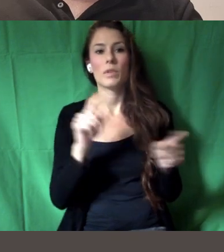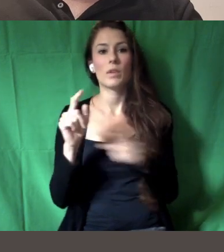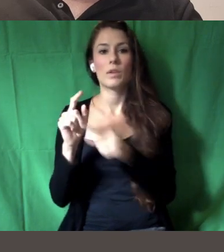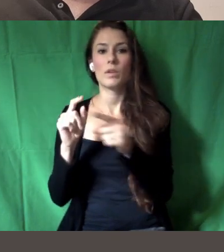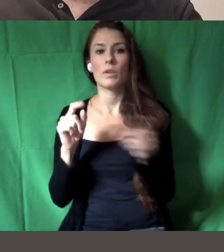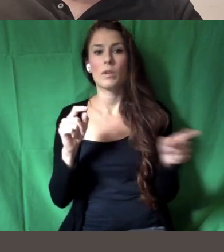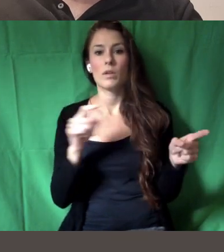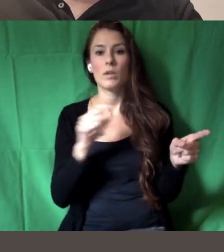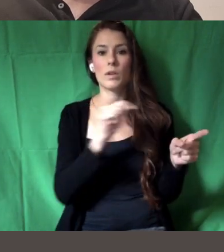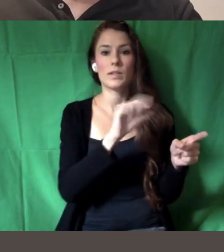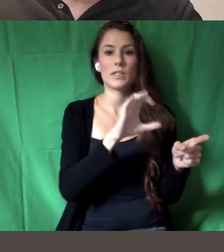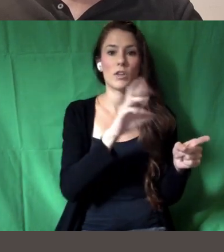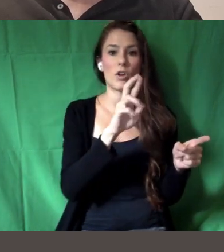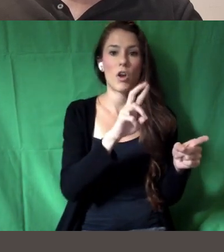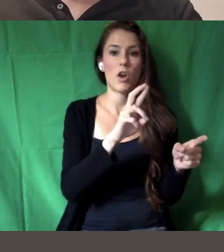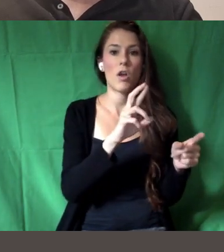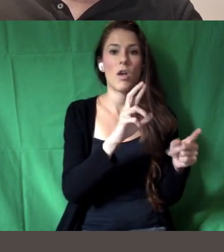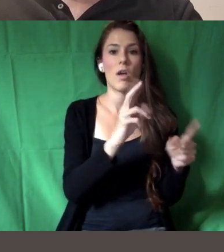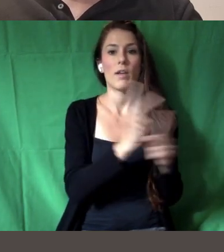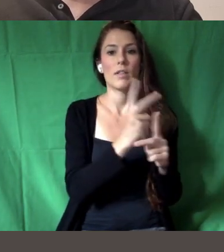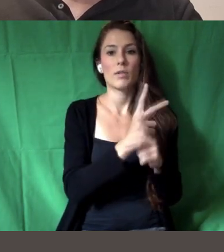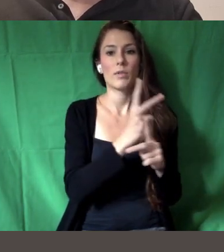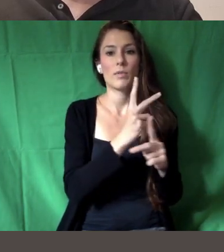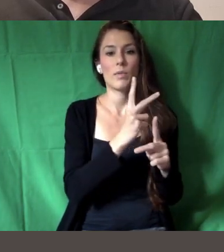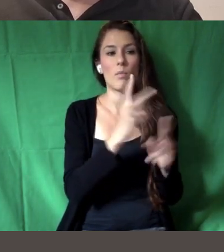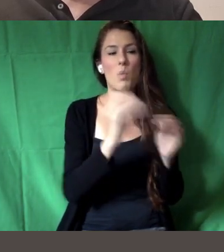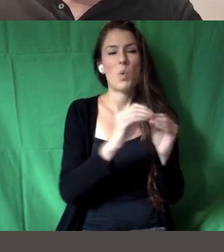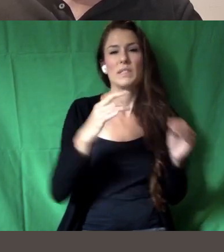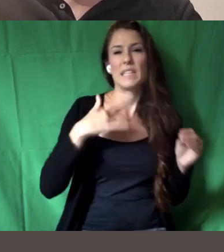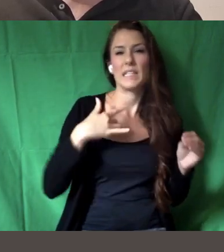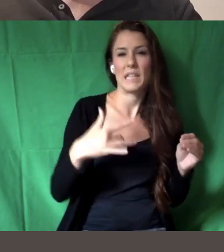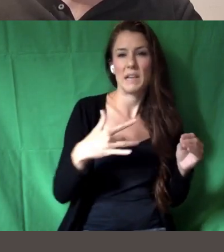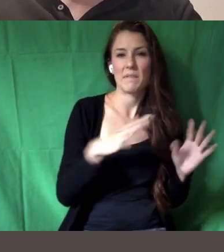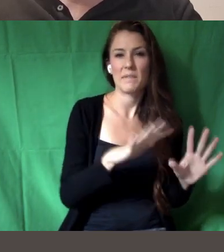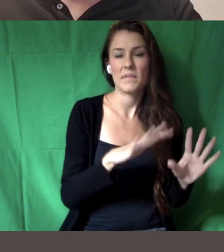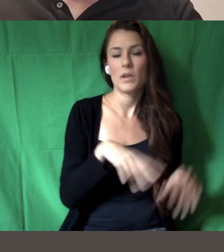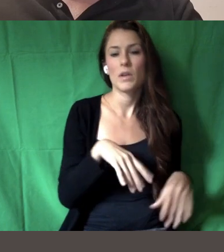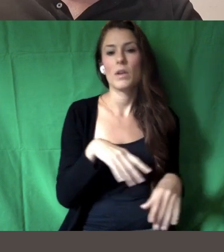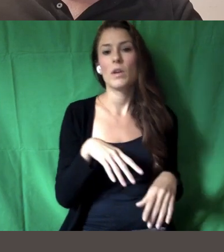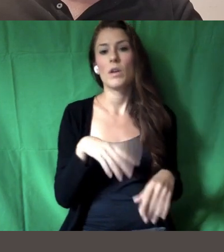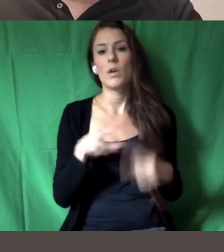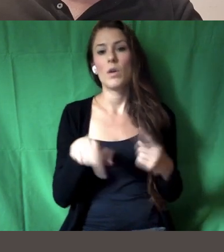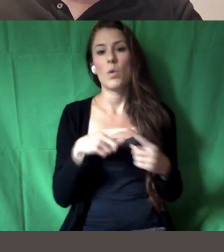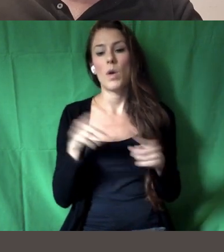And TCR is calculated as arithmetic mean and it's more sensitive. When these two